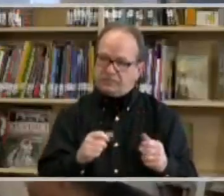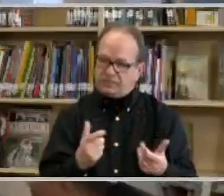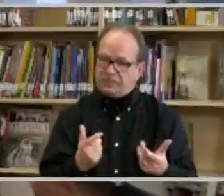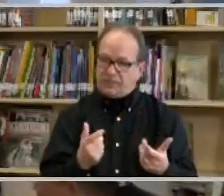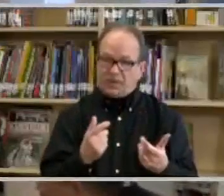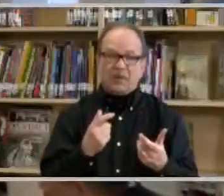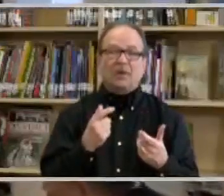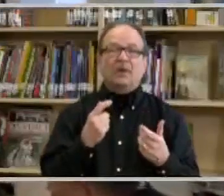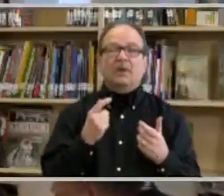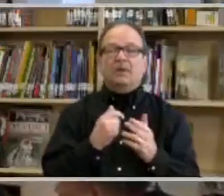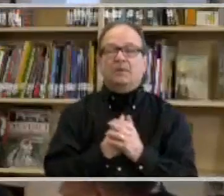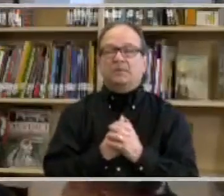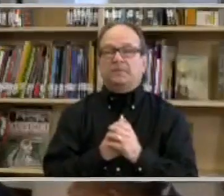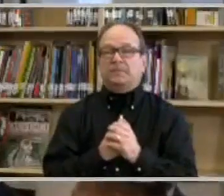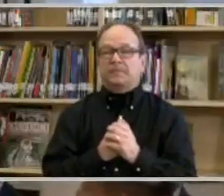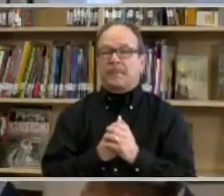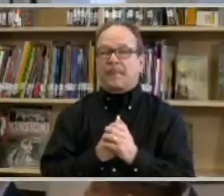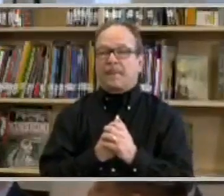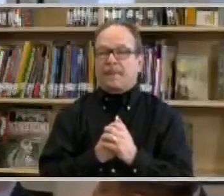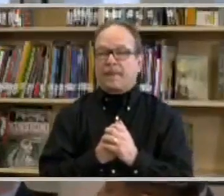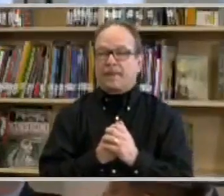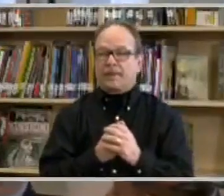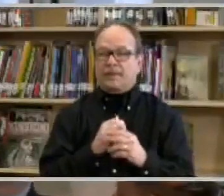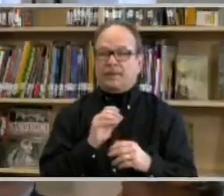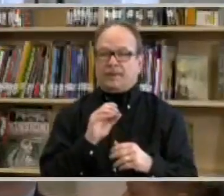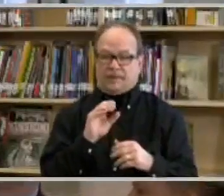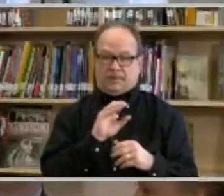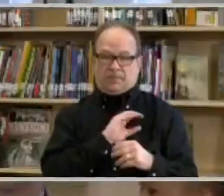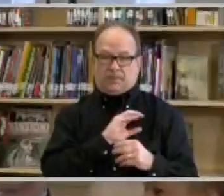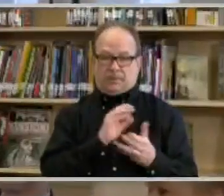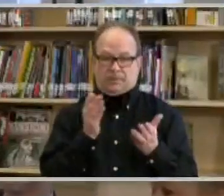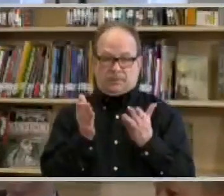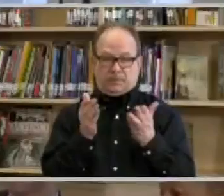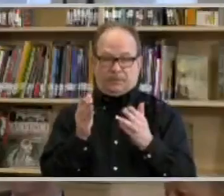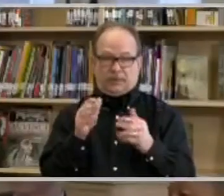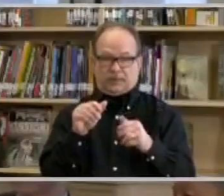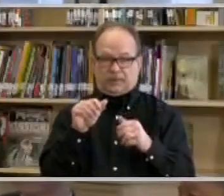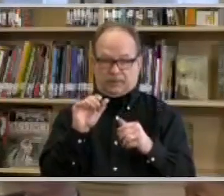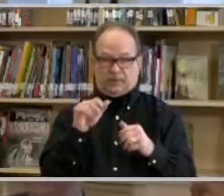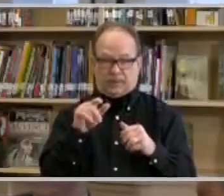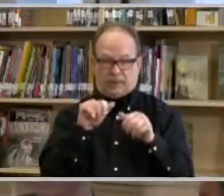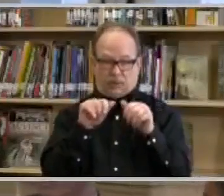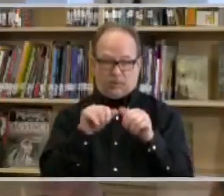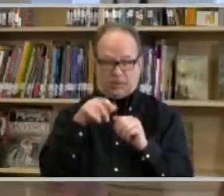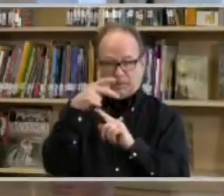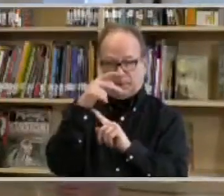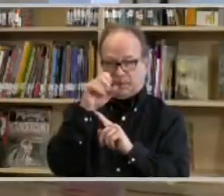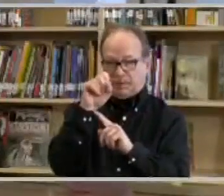FUNDED OUR SECOND ROUND OF MINI GRANTS, AND WE FOCUSED ON OUR